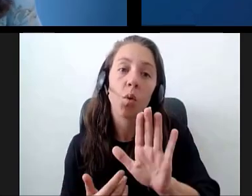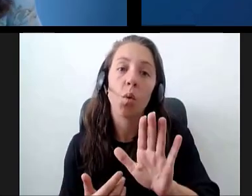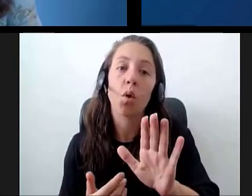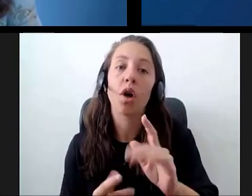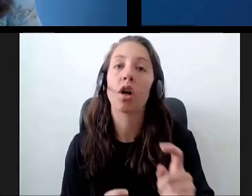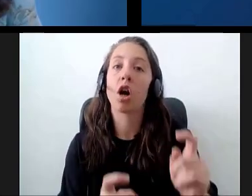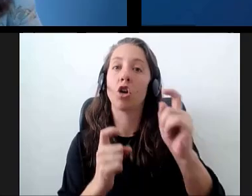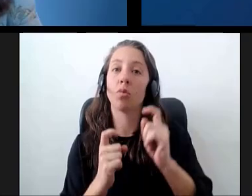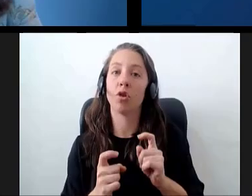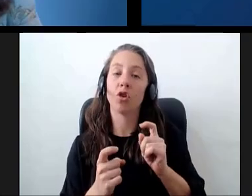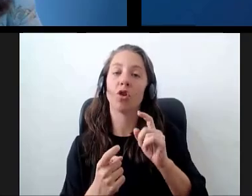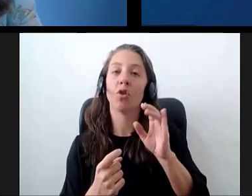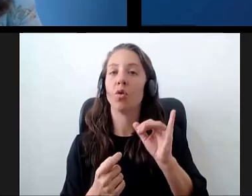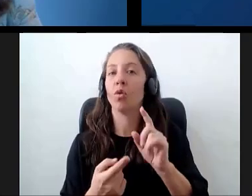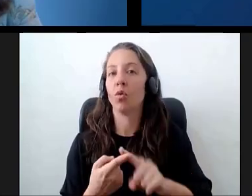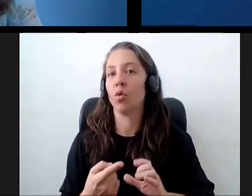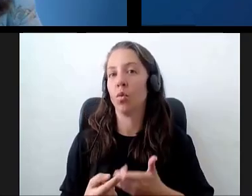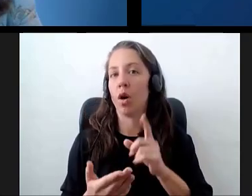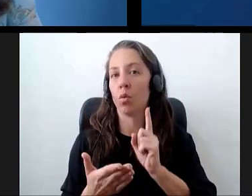Let's keep up the conversations and stay connected.